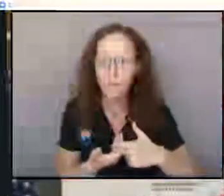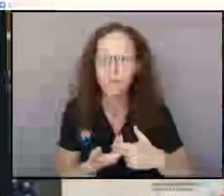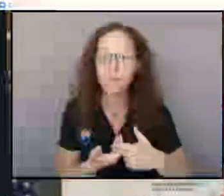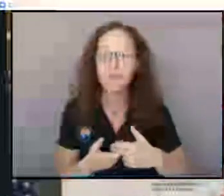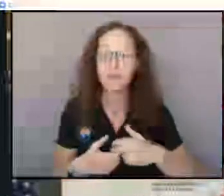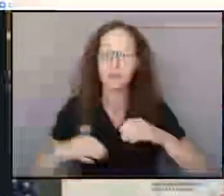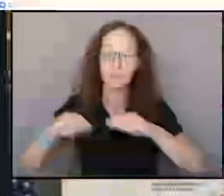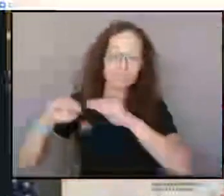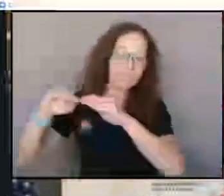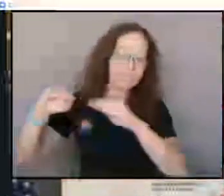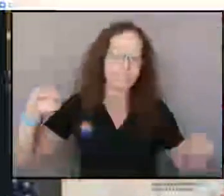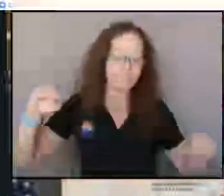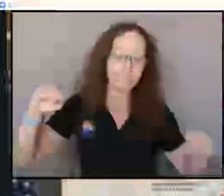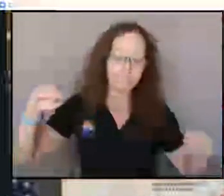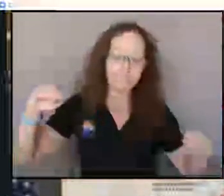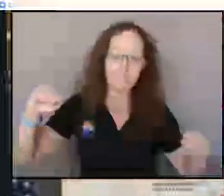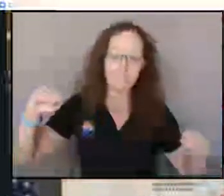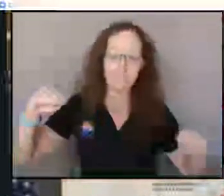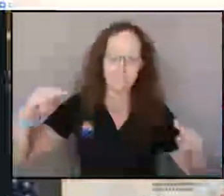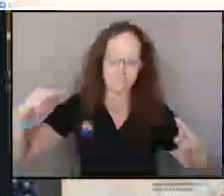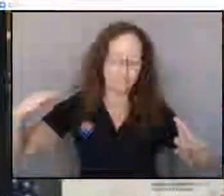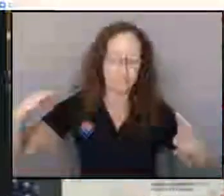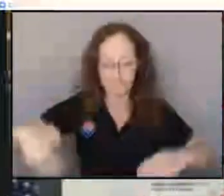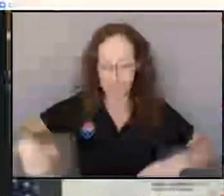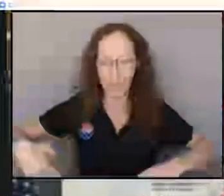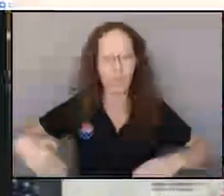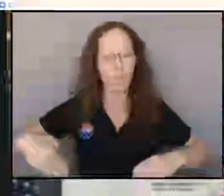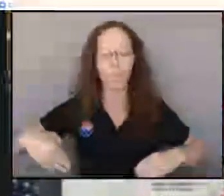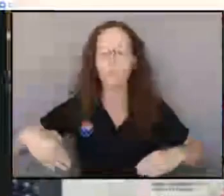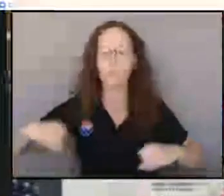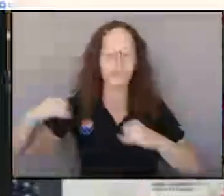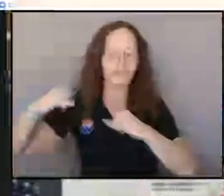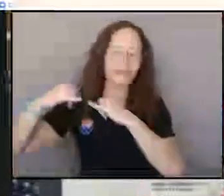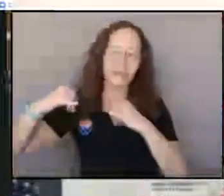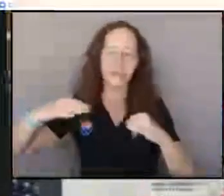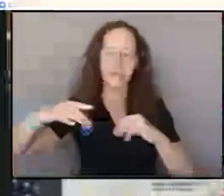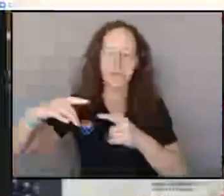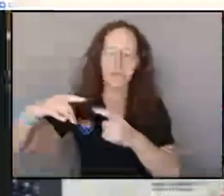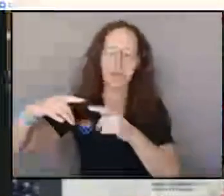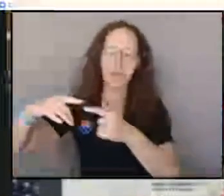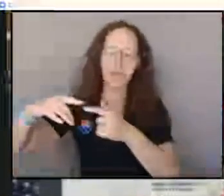EVERYTHING BELOW THIS LINE FROM JUST NORTH OF GASCON,